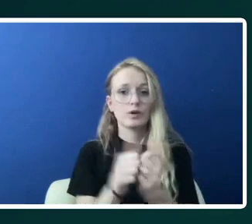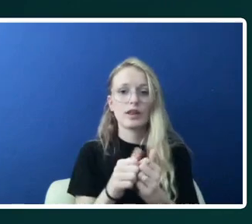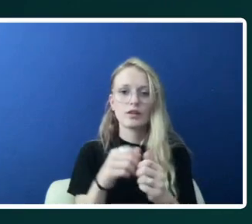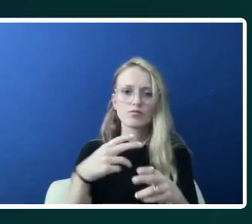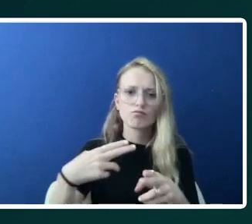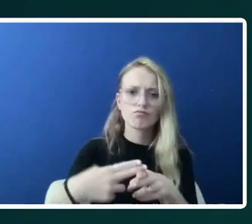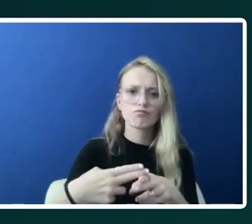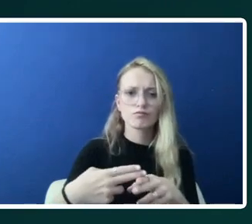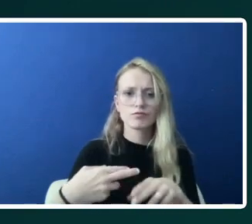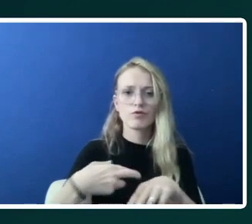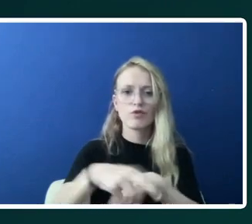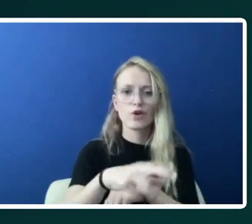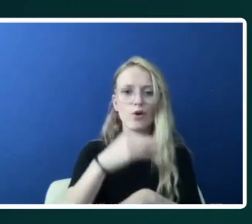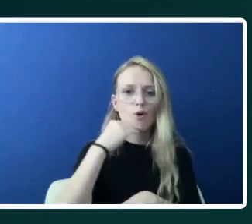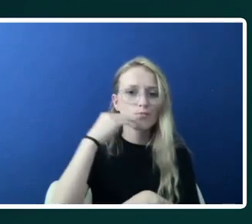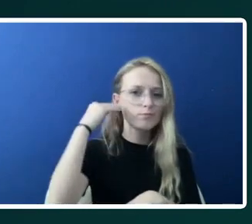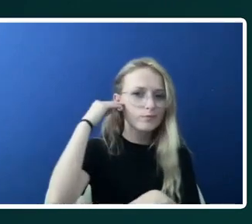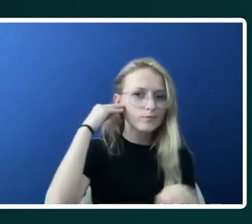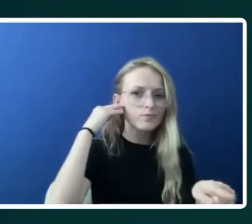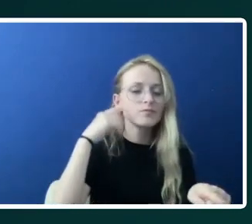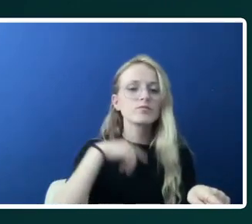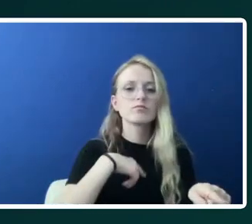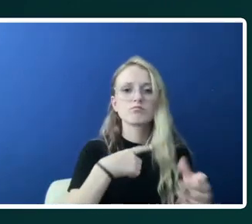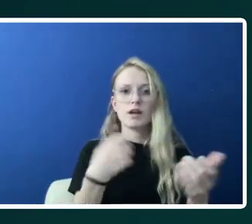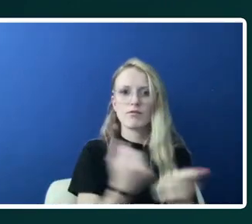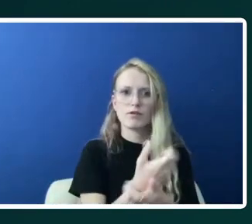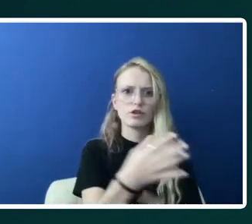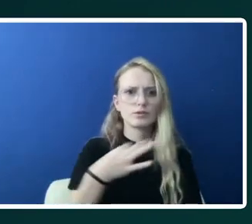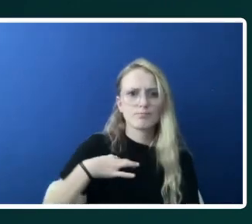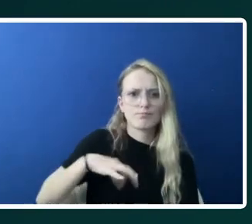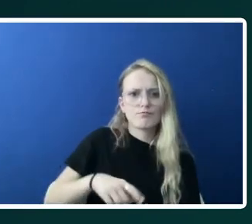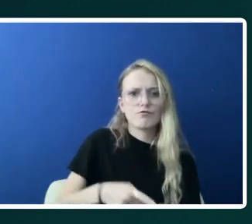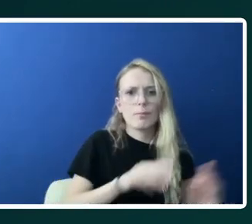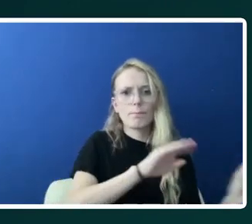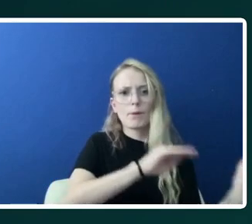she gained in coming to the United States as a young woman from China. Participants